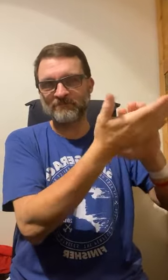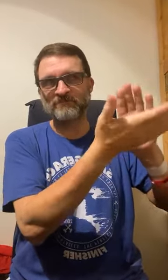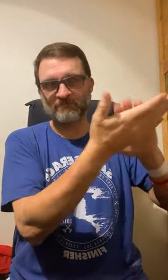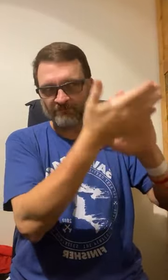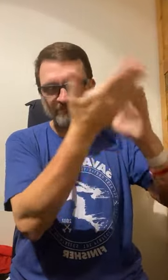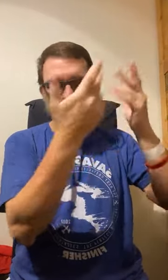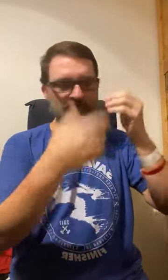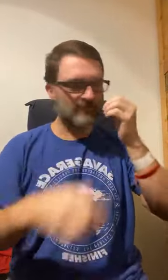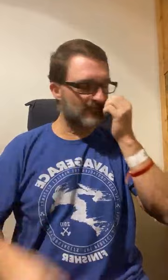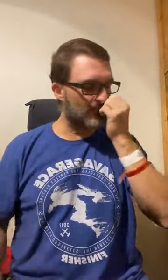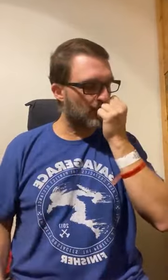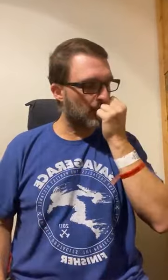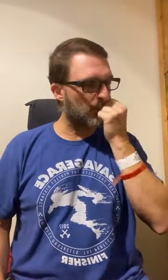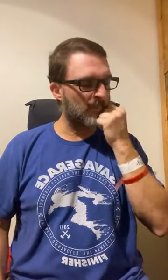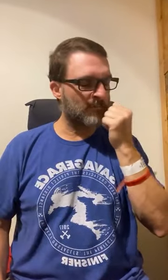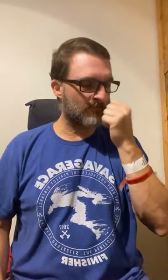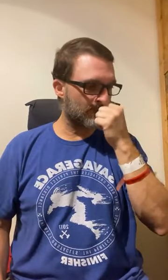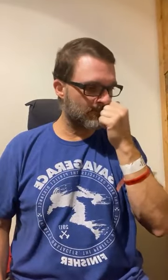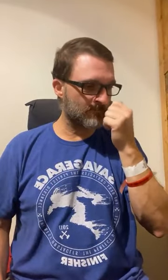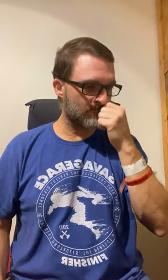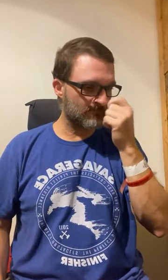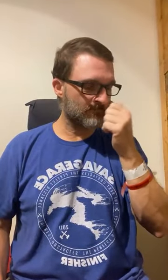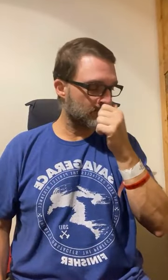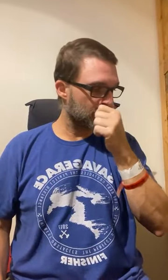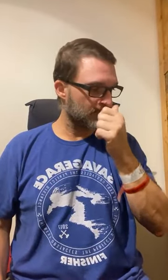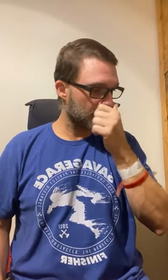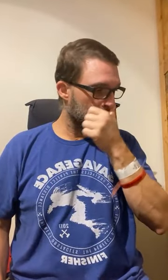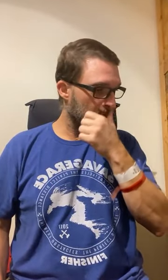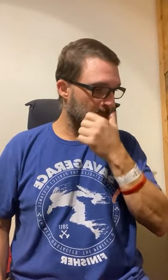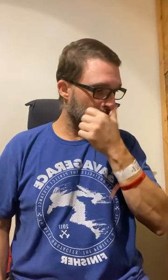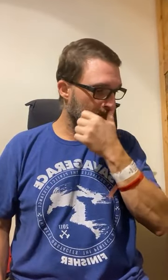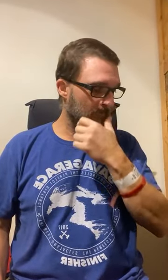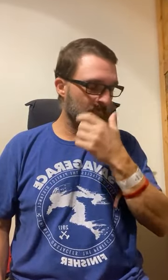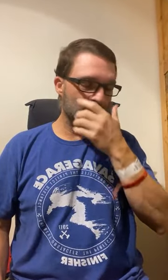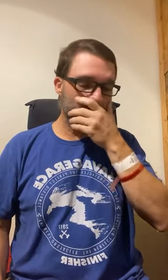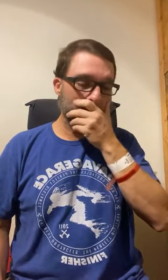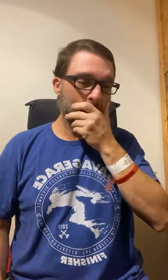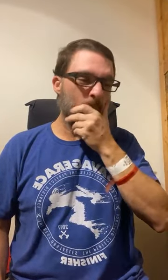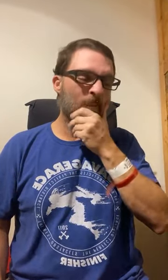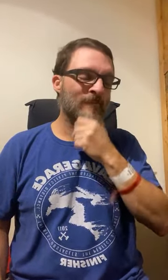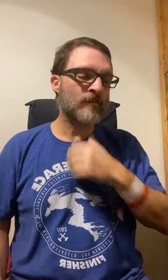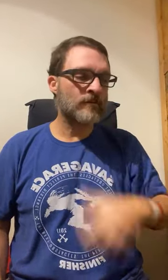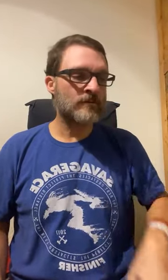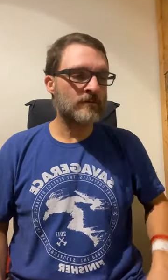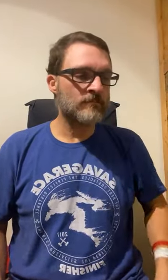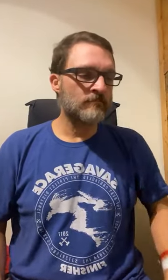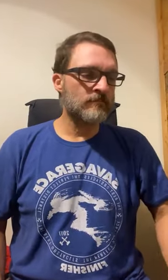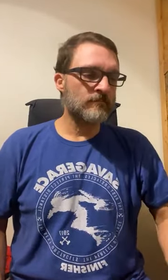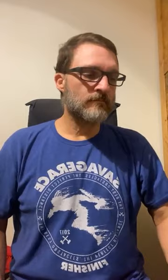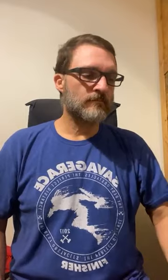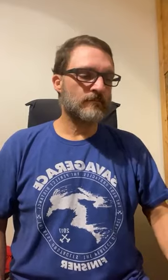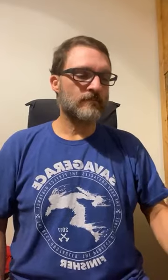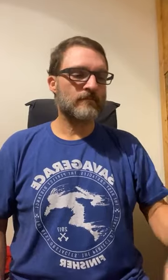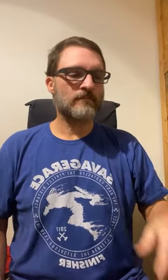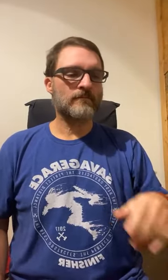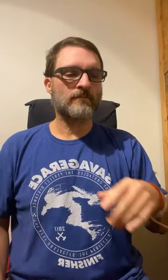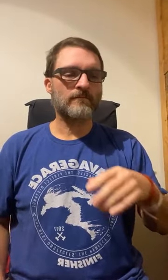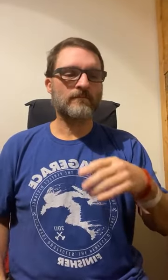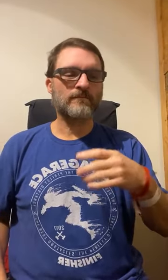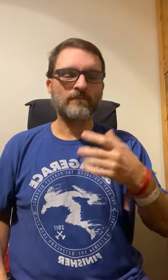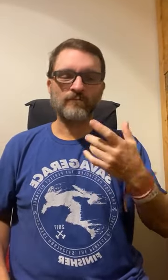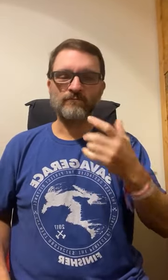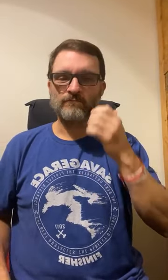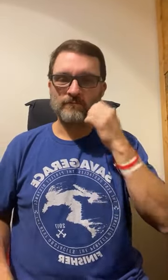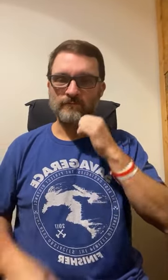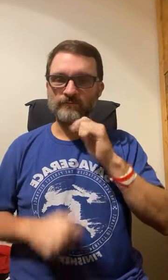*Bravo to the hospital!*